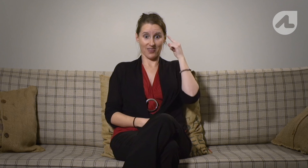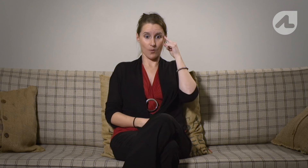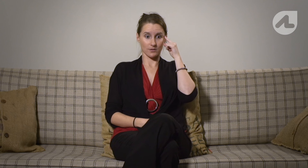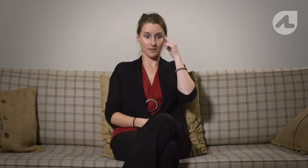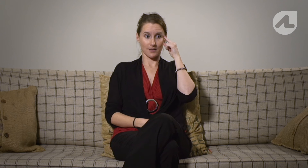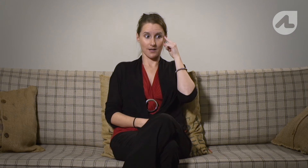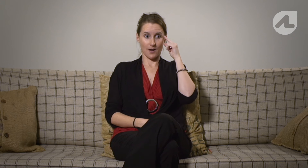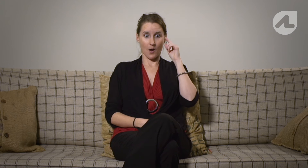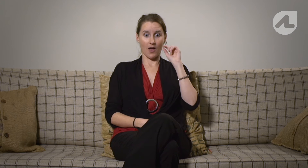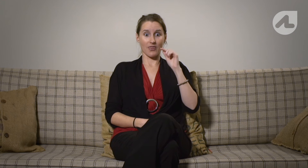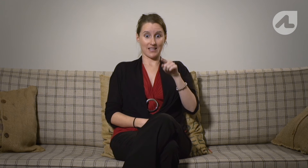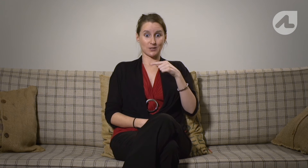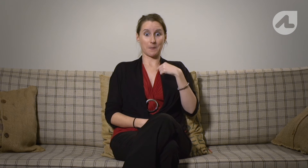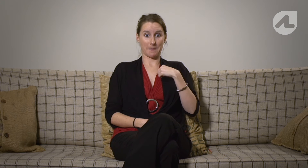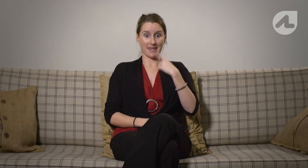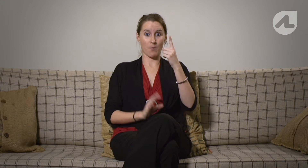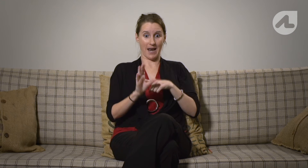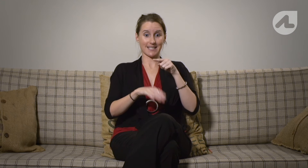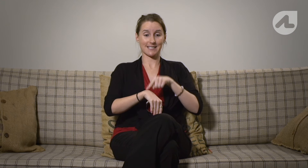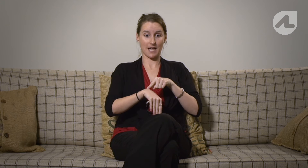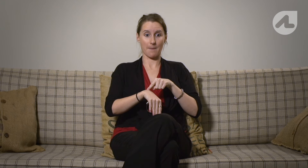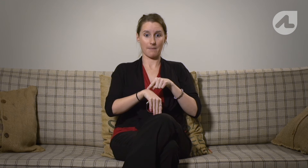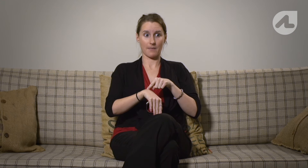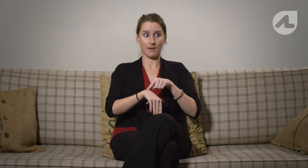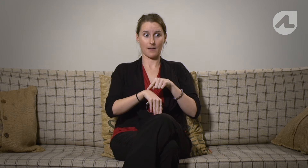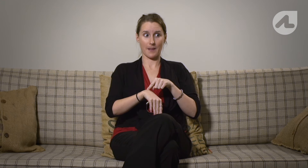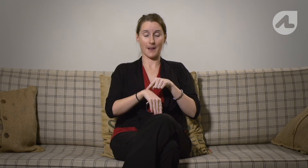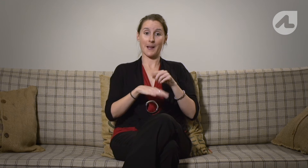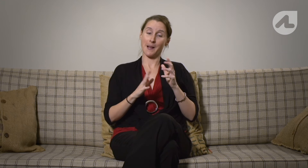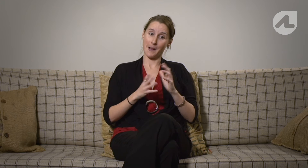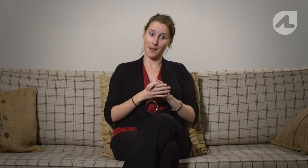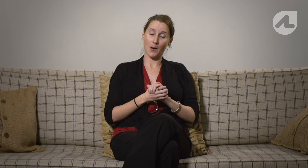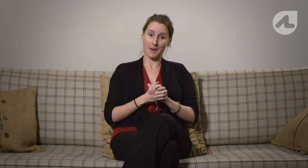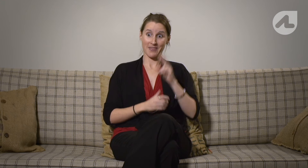I think this is going to be me in a years time. Oh, I've got that to look forward to.